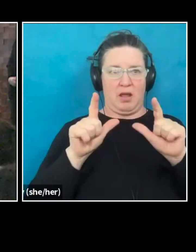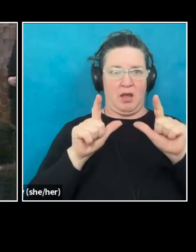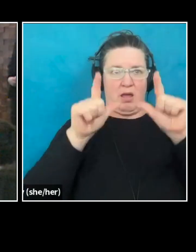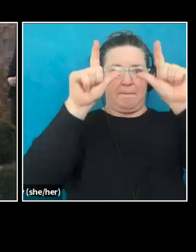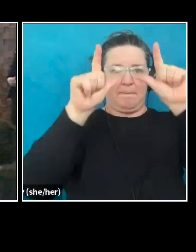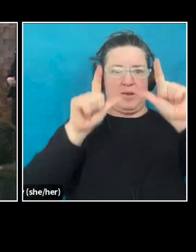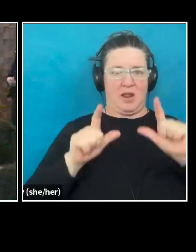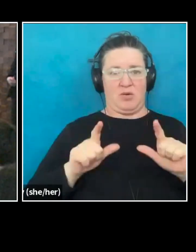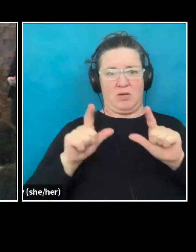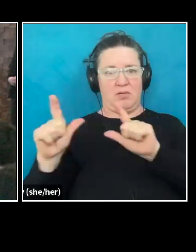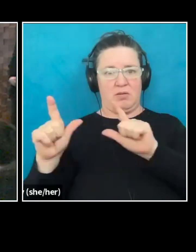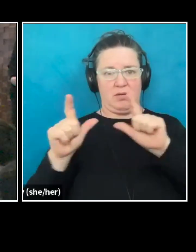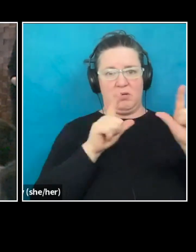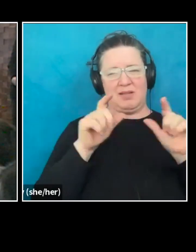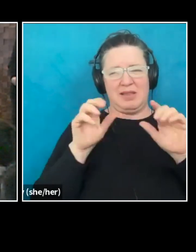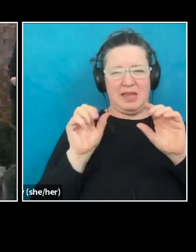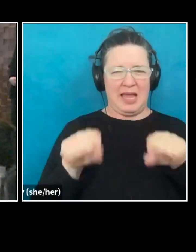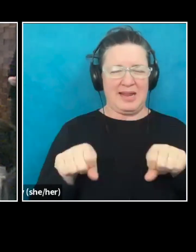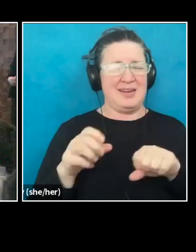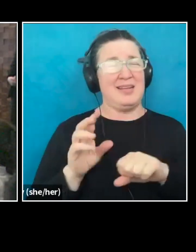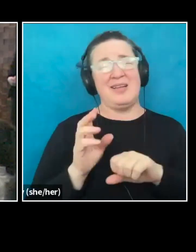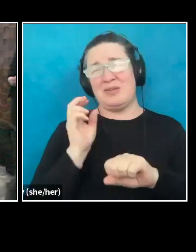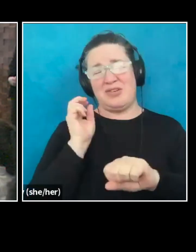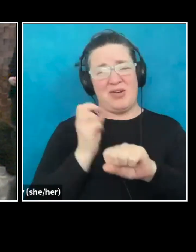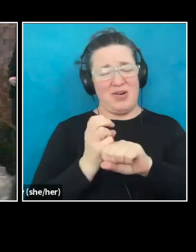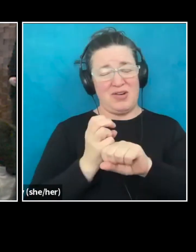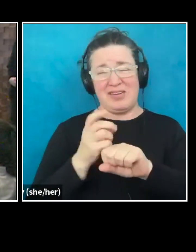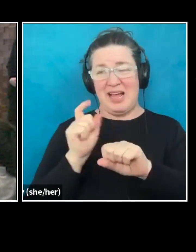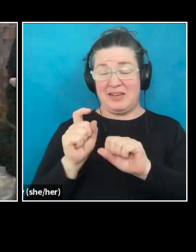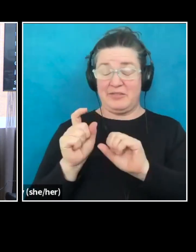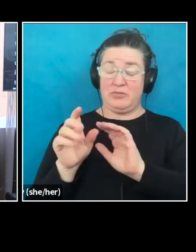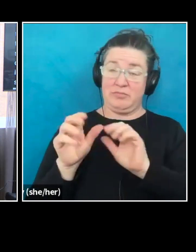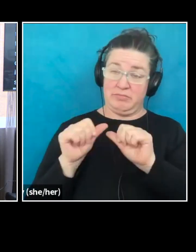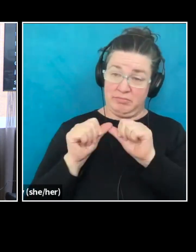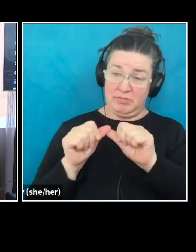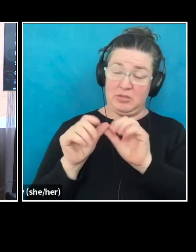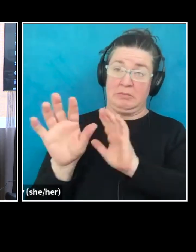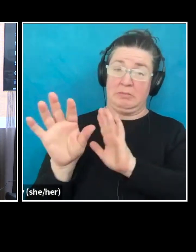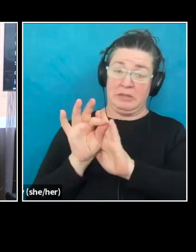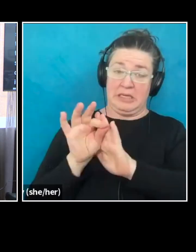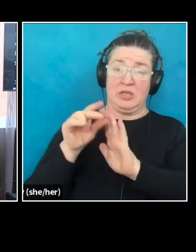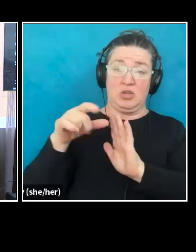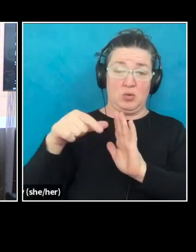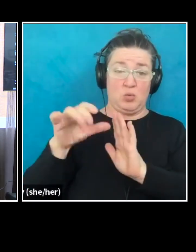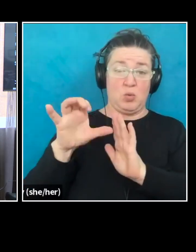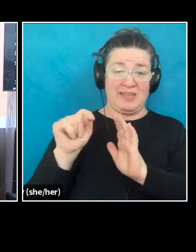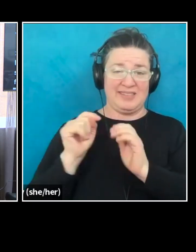was hard to constantly selecting quest. Agreed I won't there's a whole discussion we used to